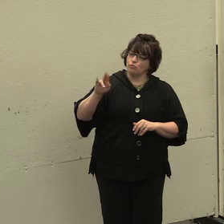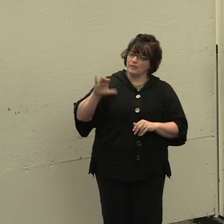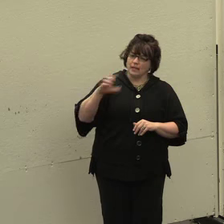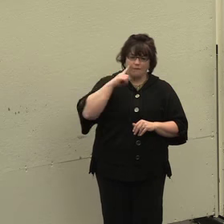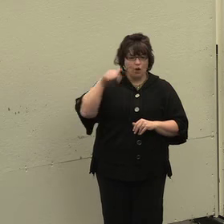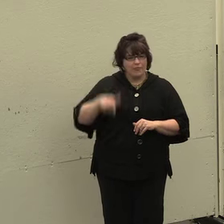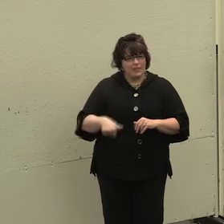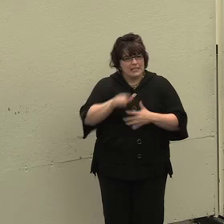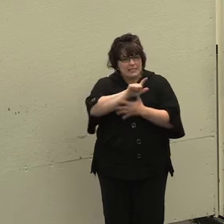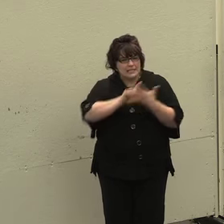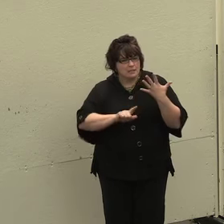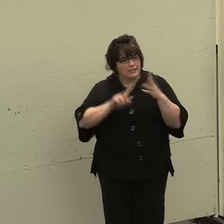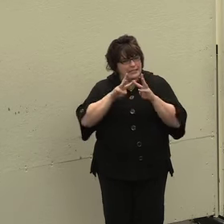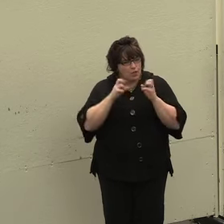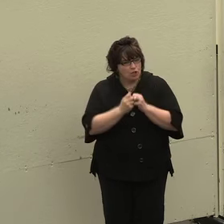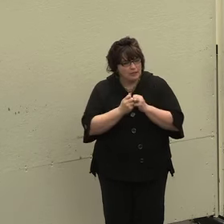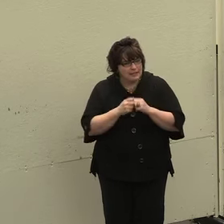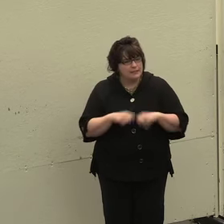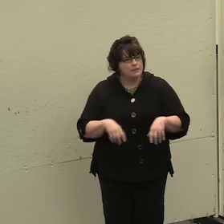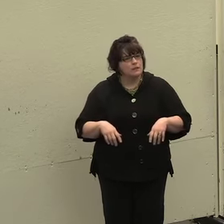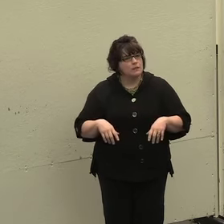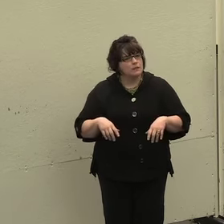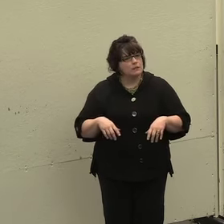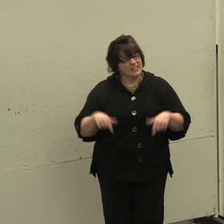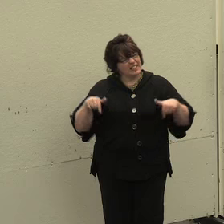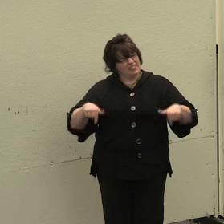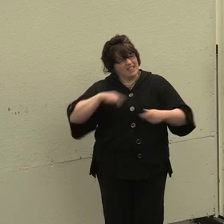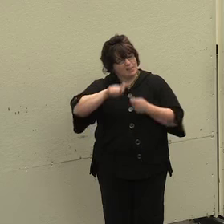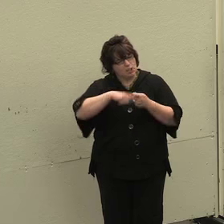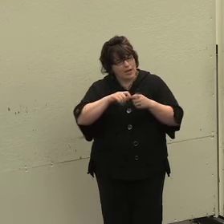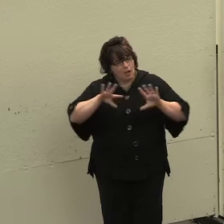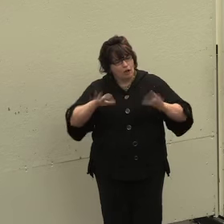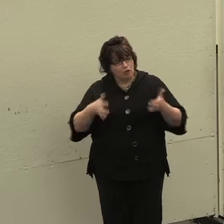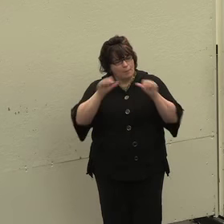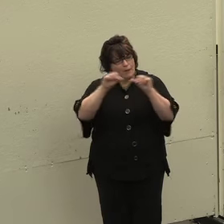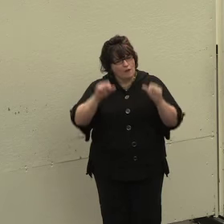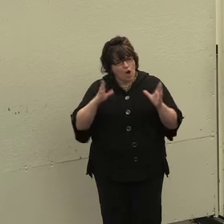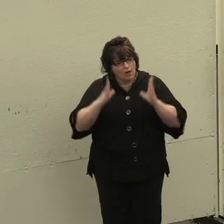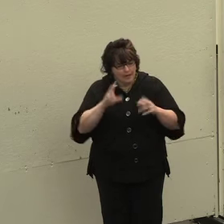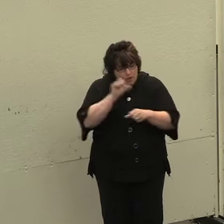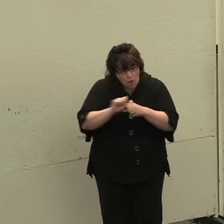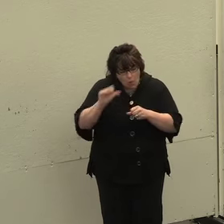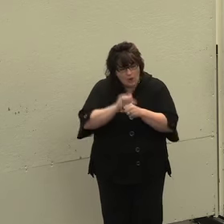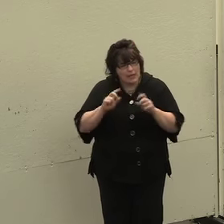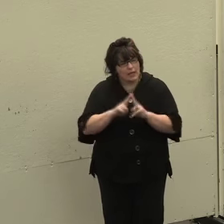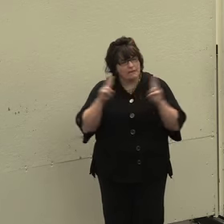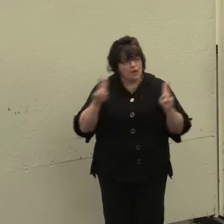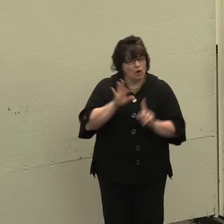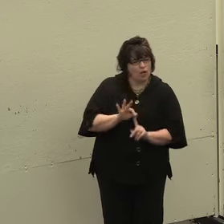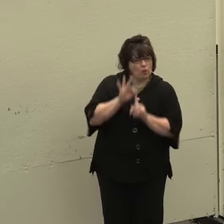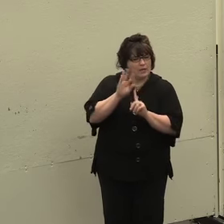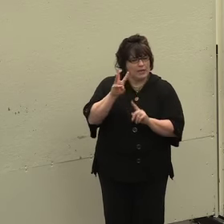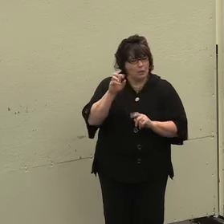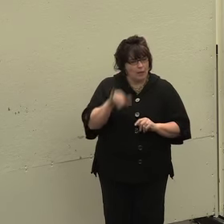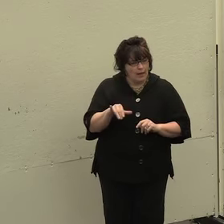is that this particular group of architects are working in a very unusual way.